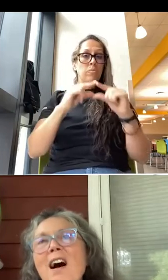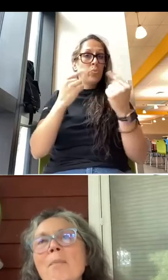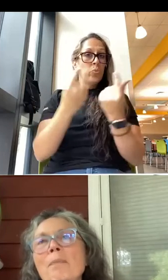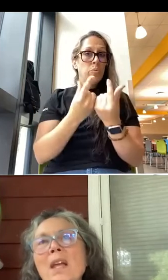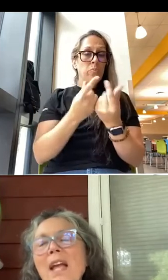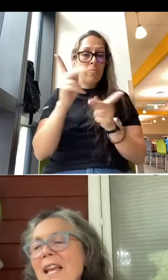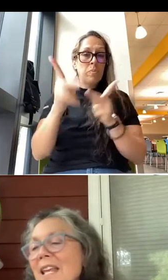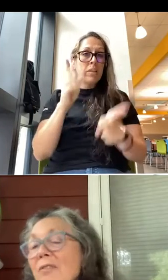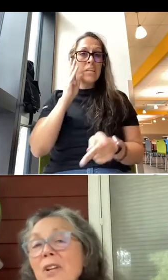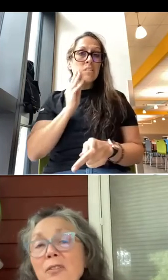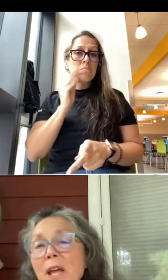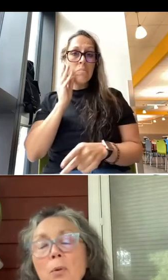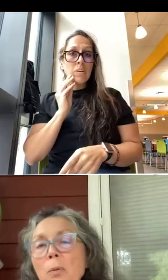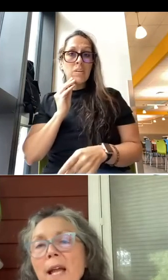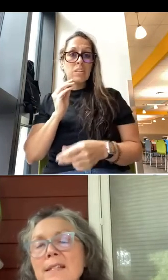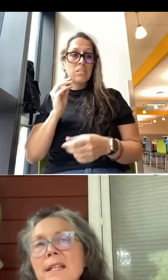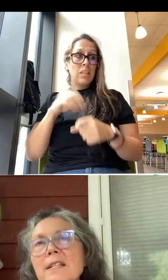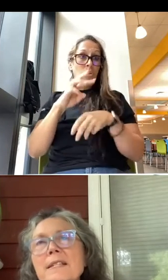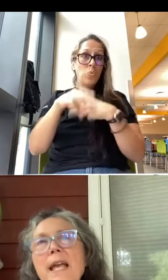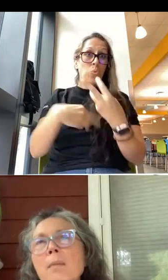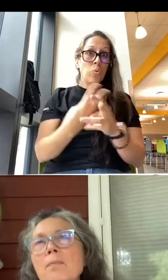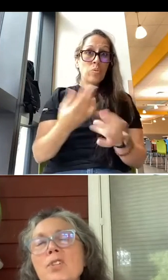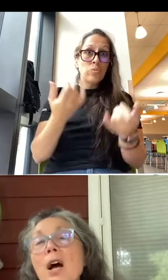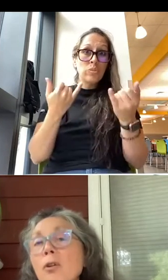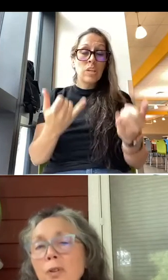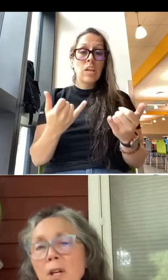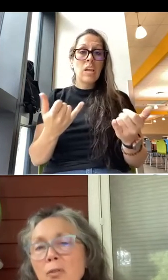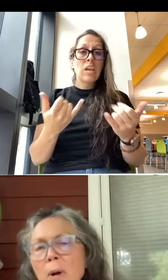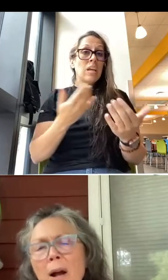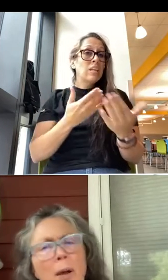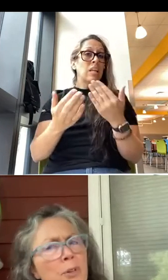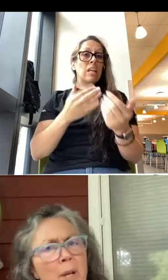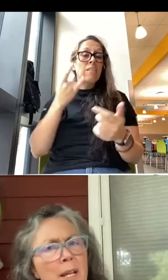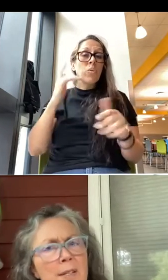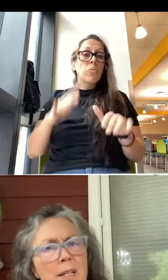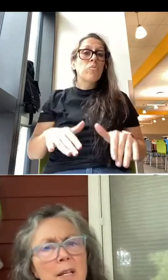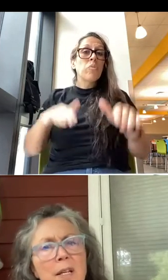Um, and even if they were raised in the same geography of where I was raised,